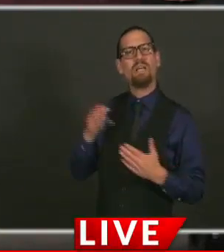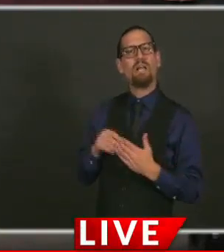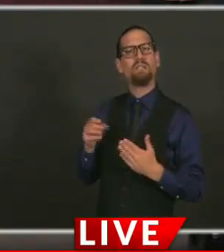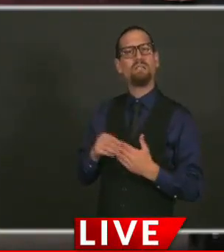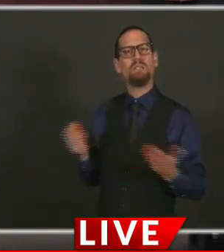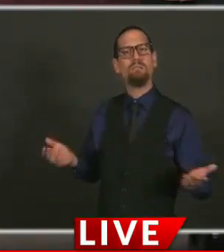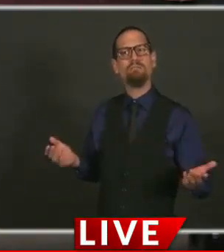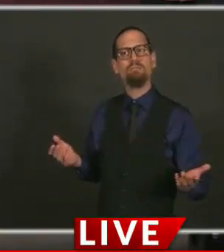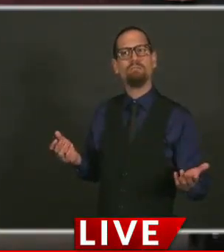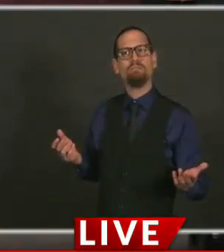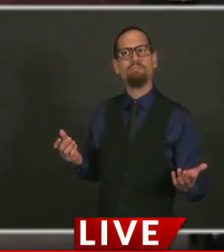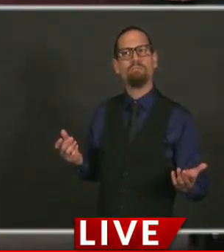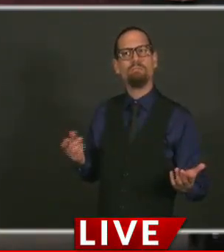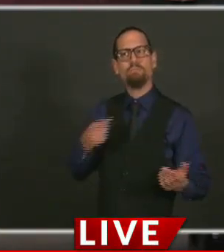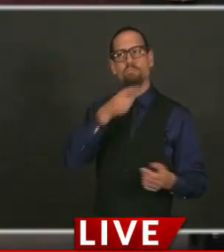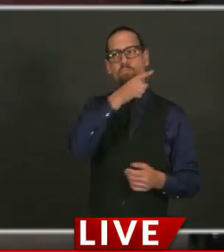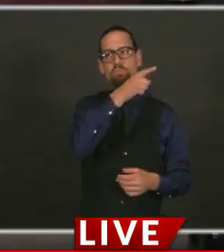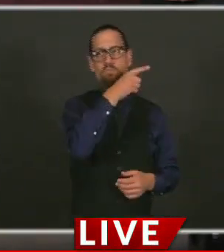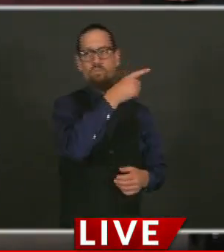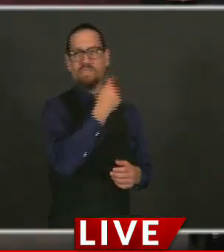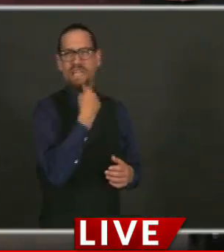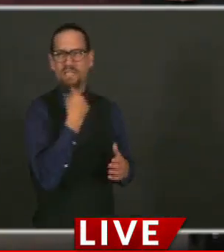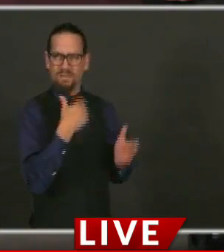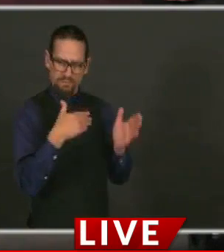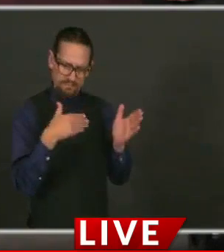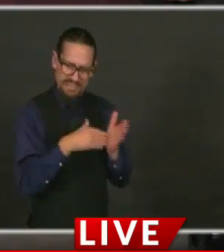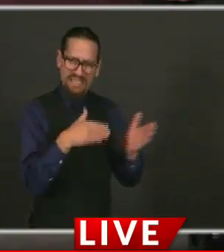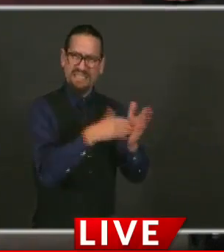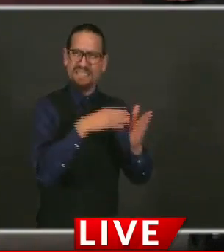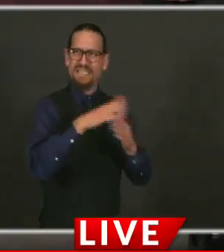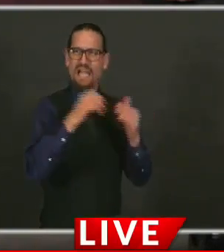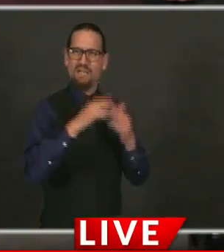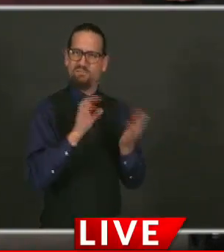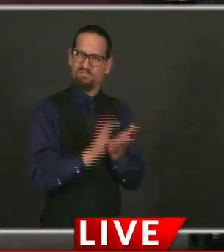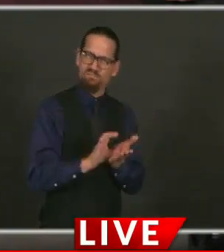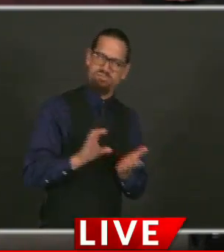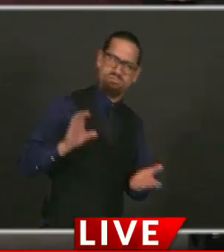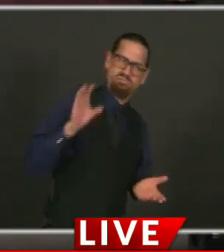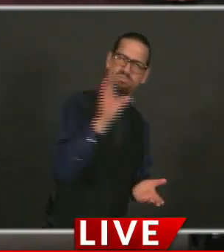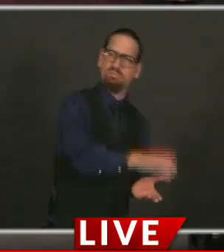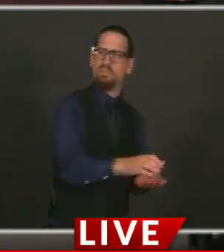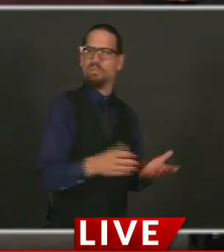SOMETIMES IT IS NOT ALWAYS AVAILABLE ON THE STATE AND THAT THE SHELL OUT $160.